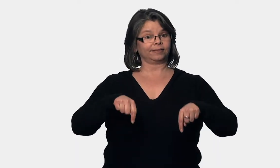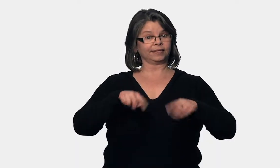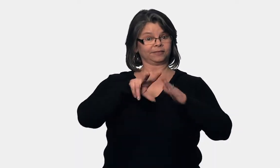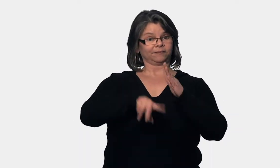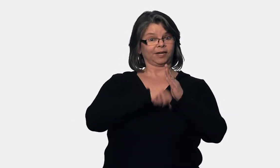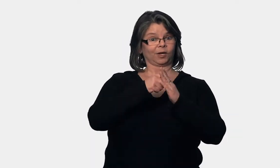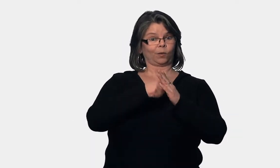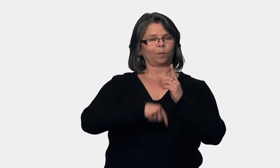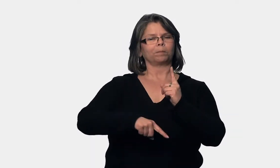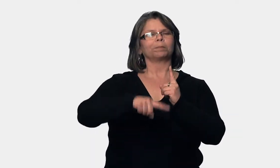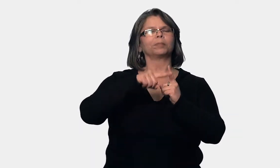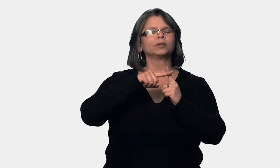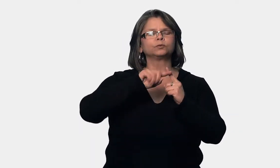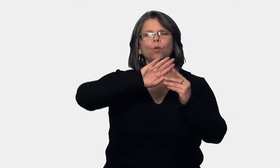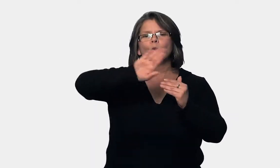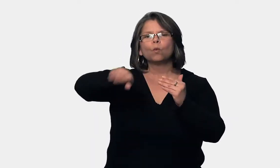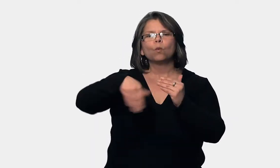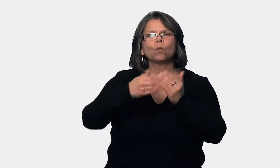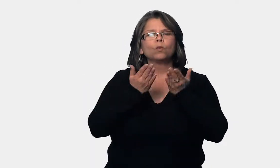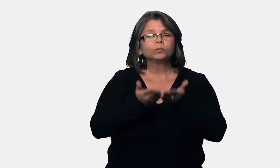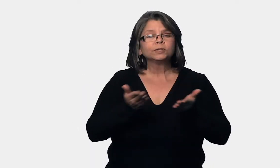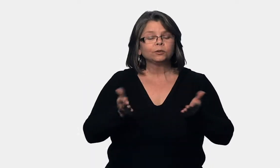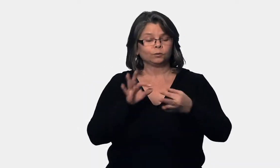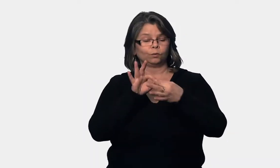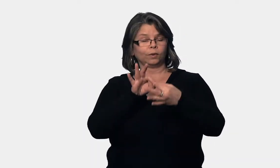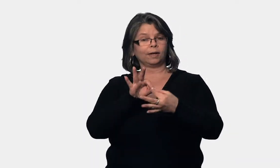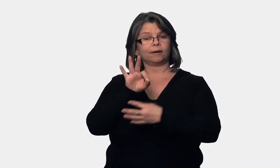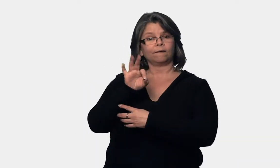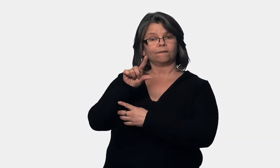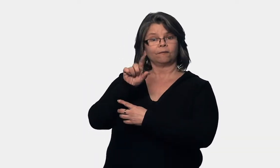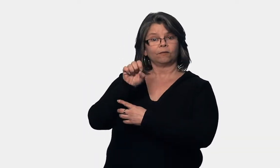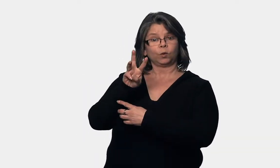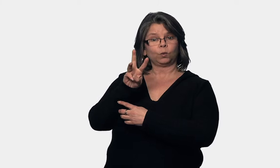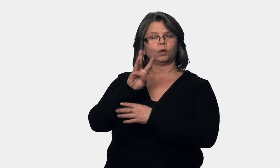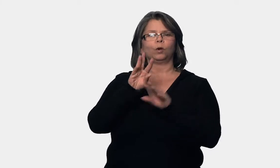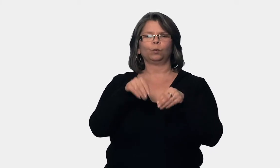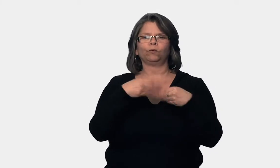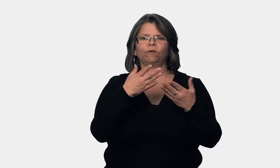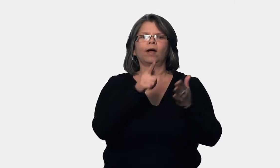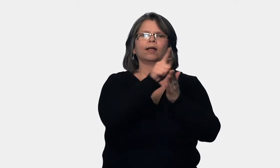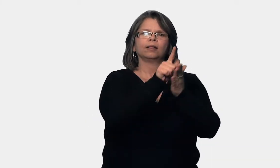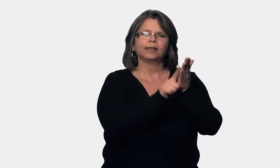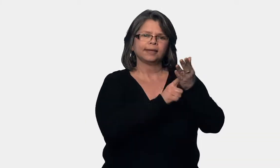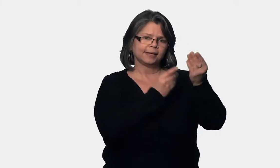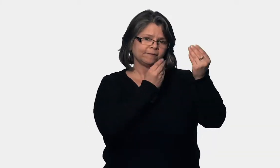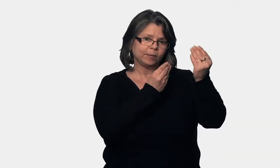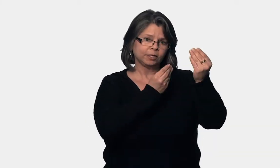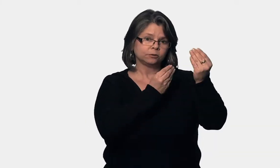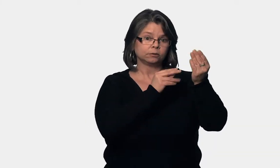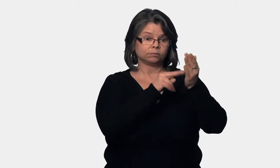This video, and all FLEW materials, provide legal information.